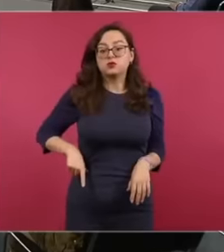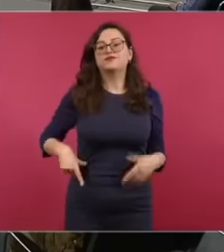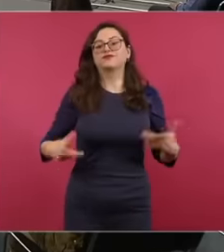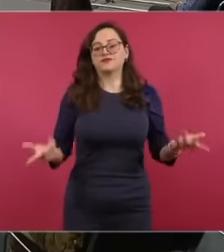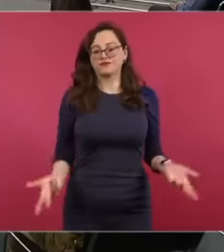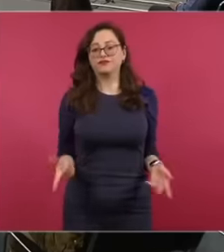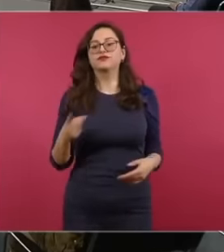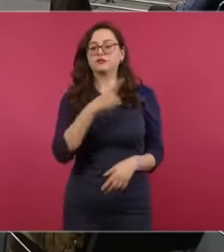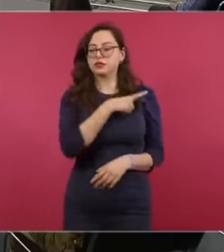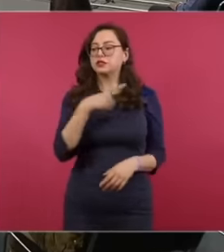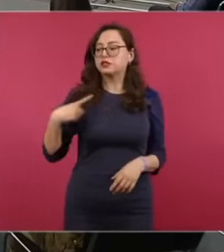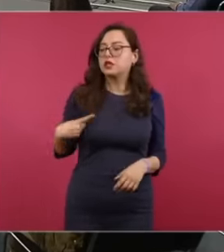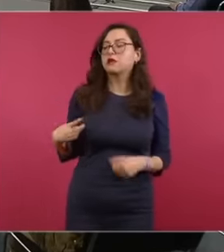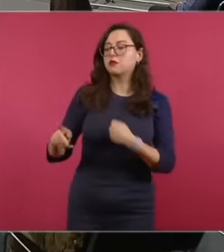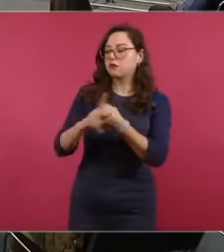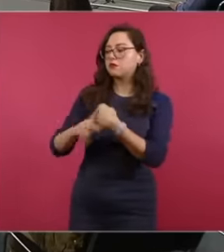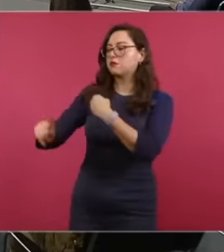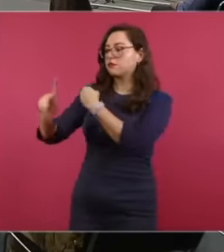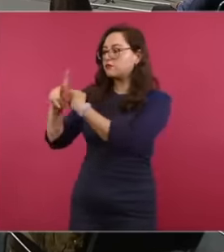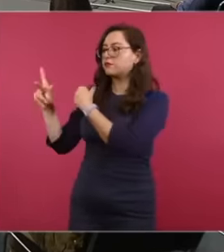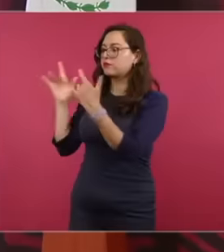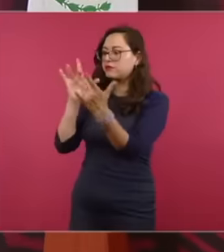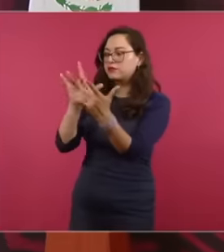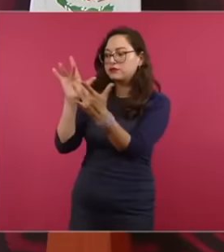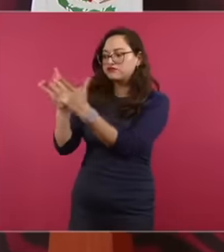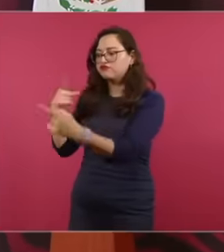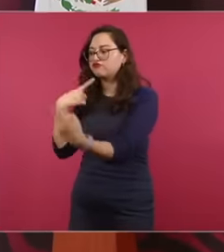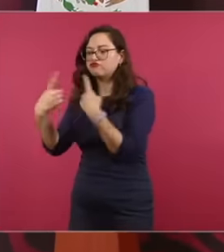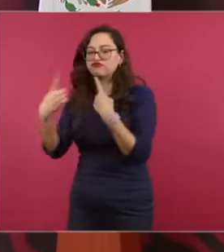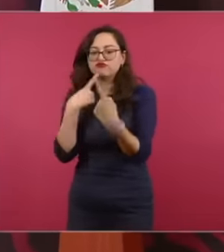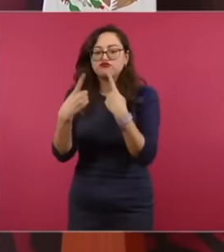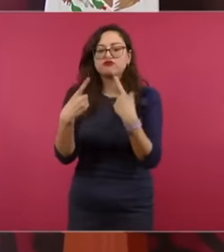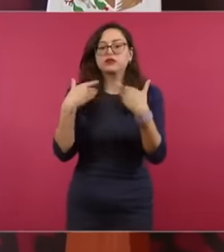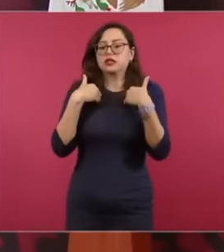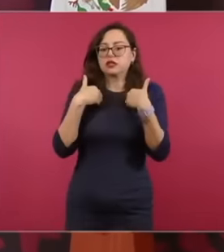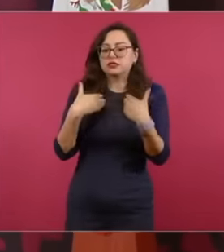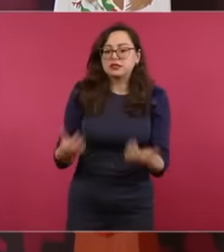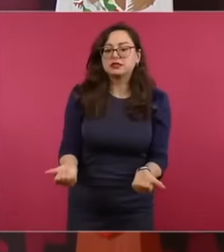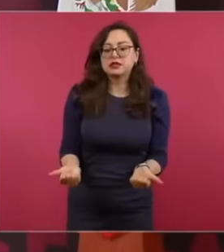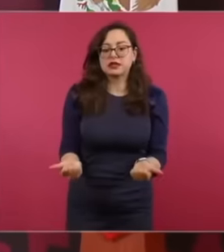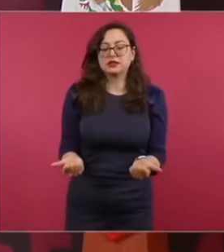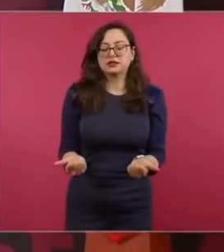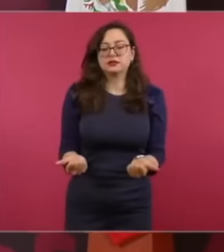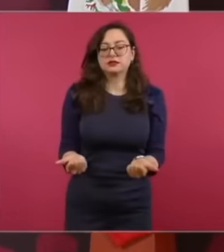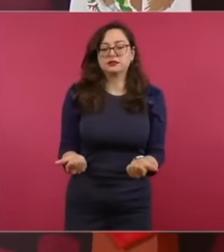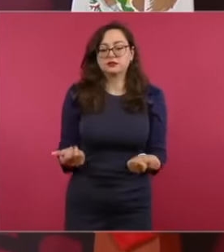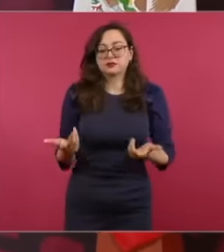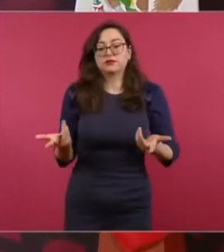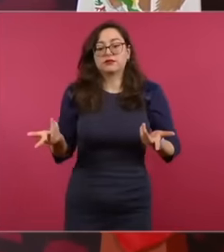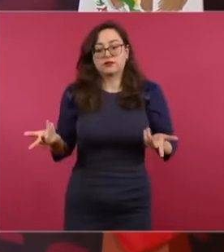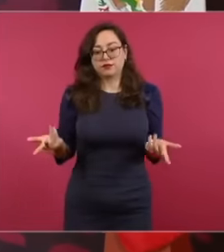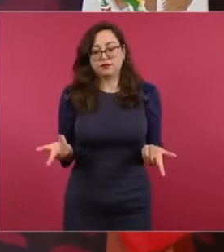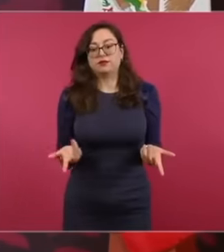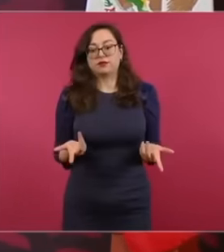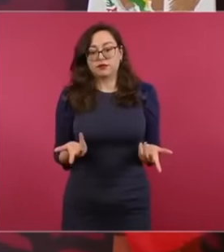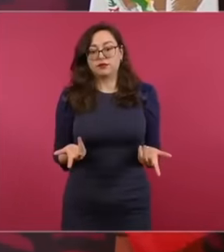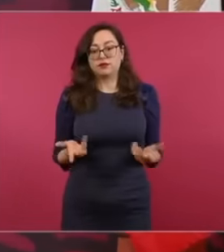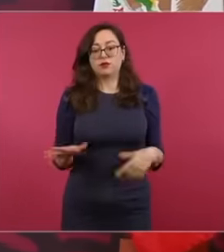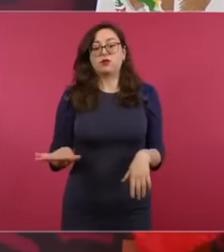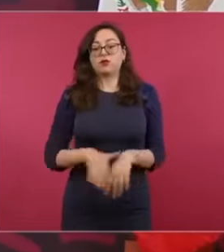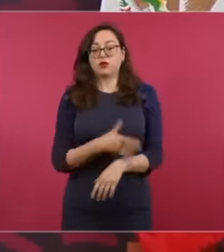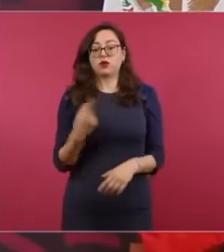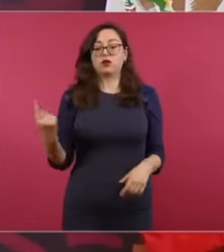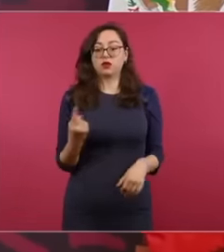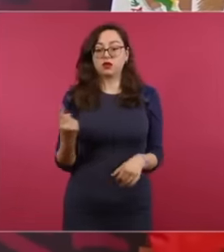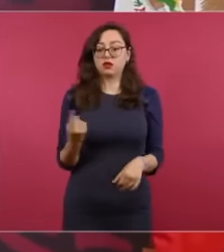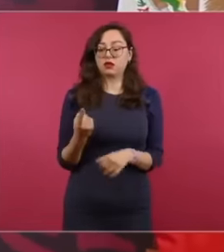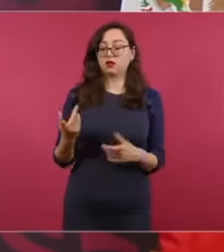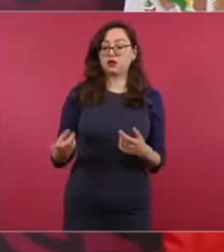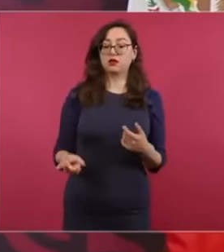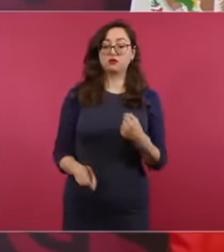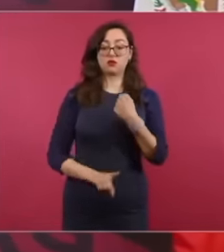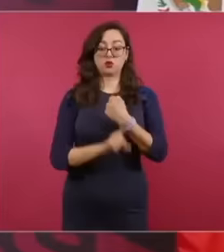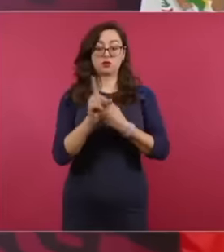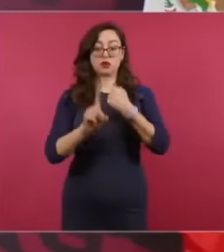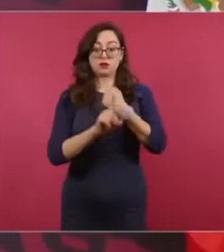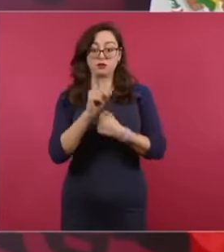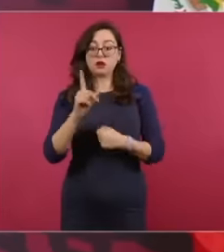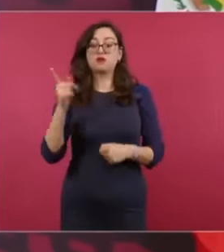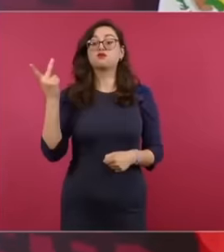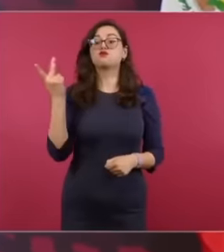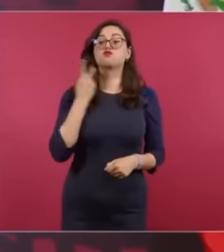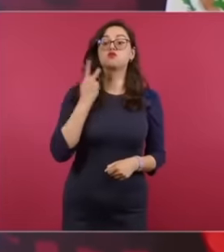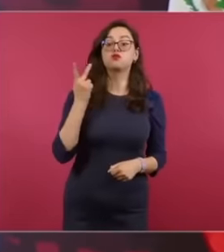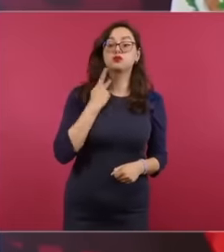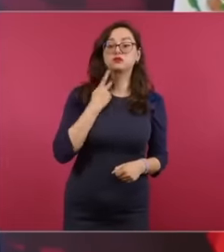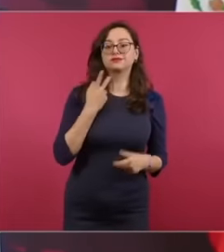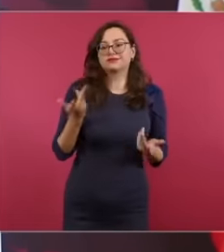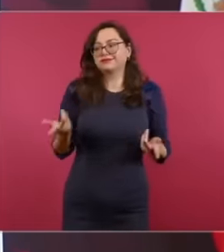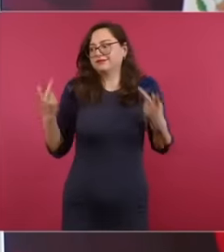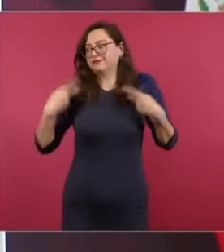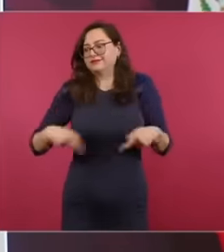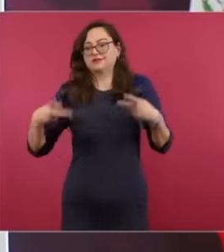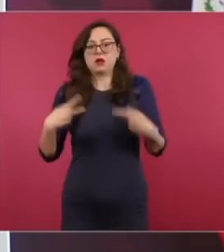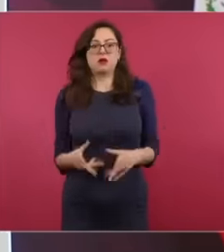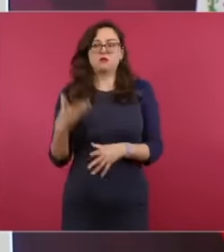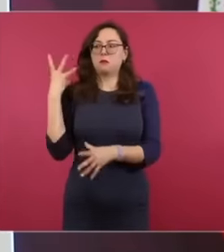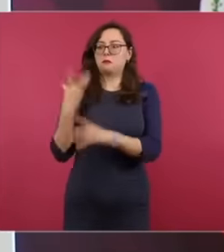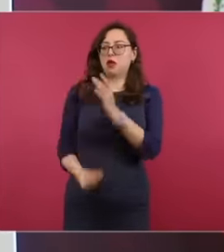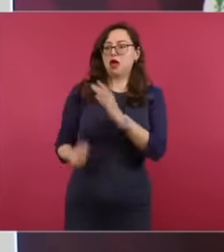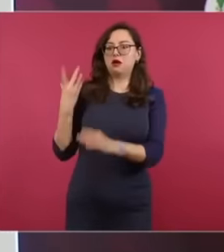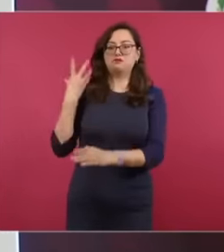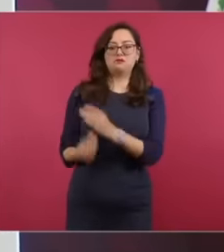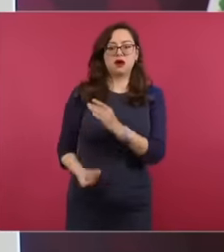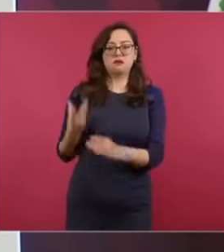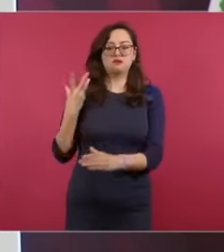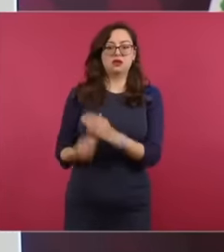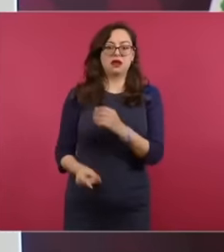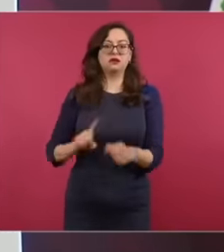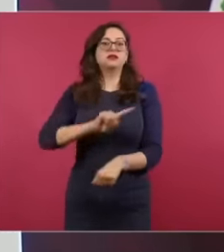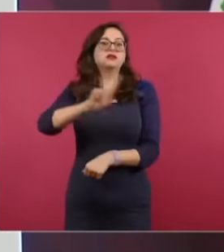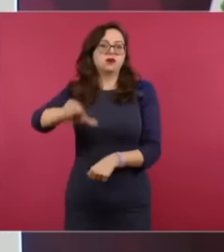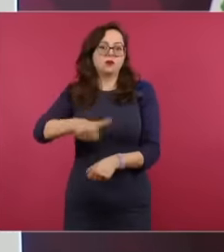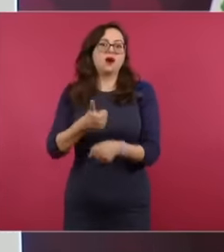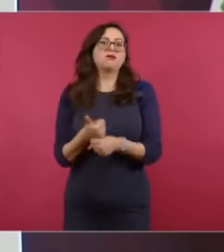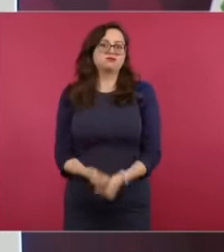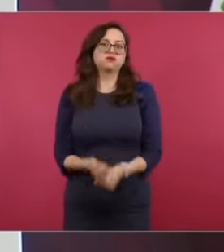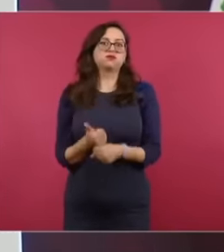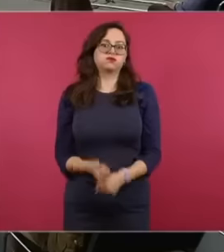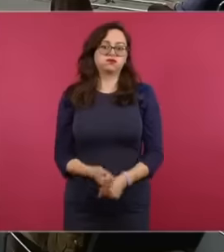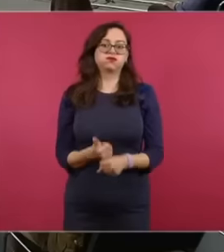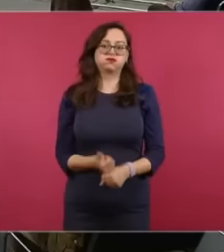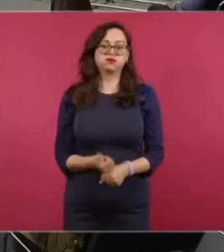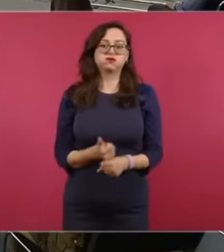dialogue because it does cause a lot of pain when people have to migrate and the same in the